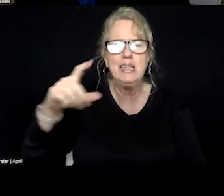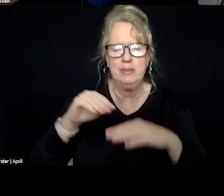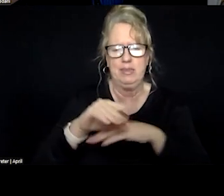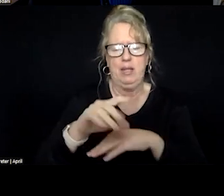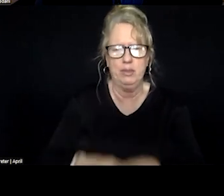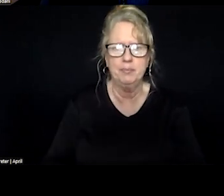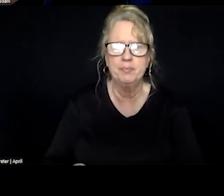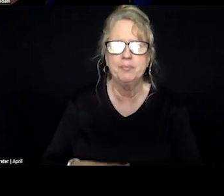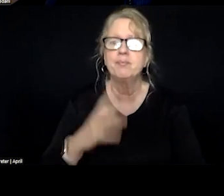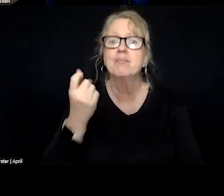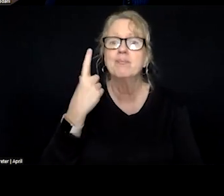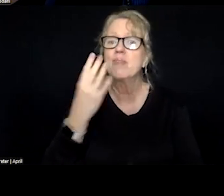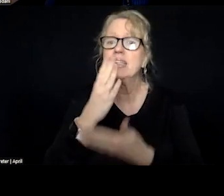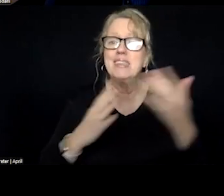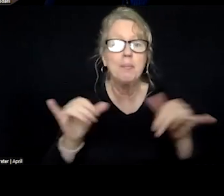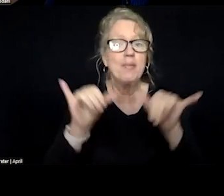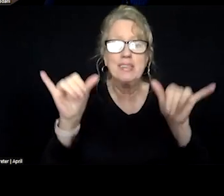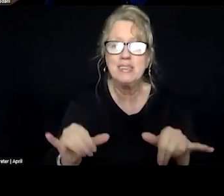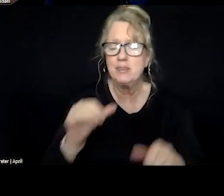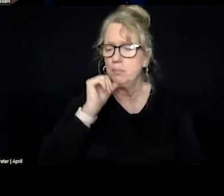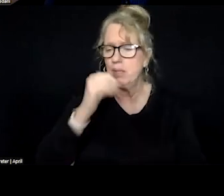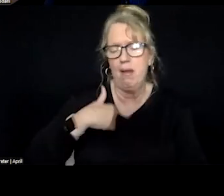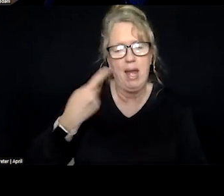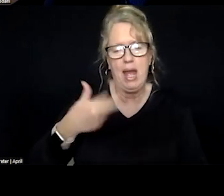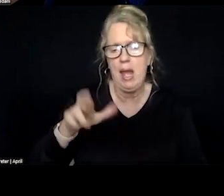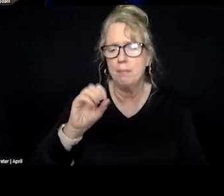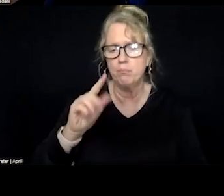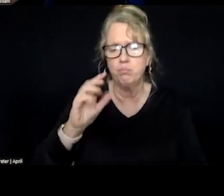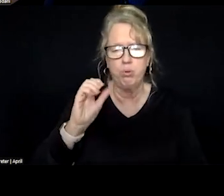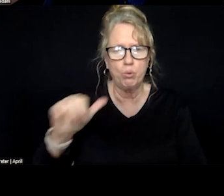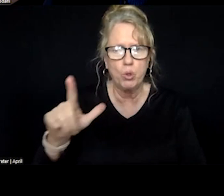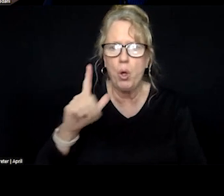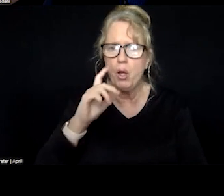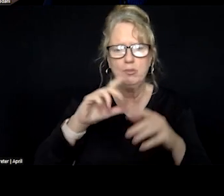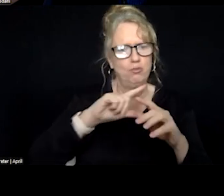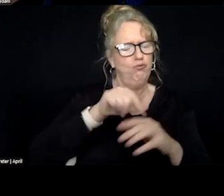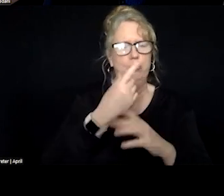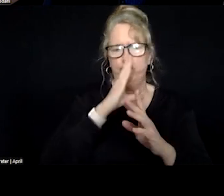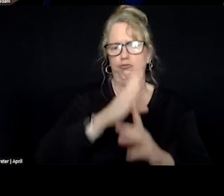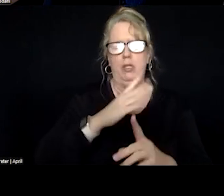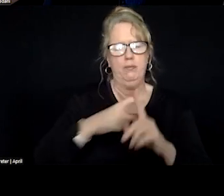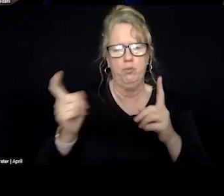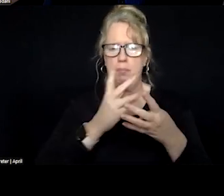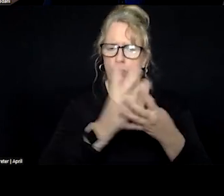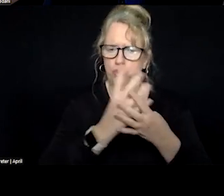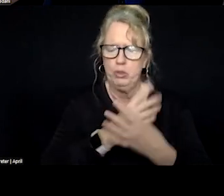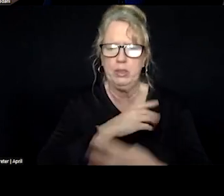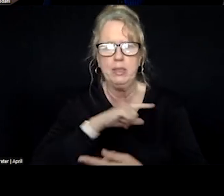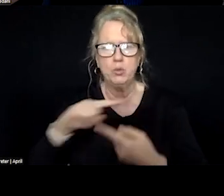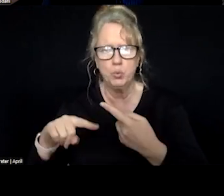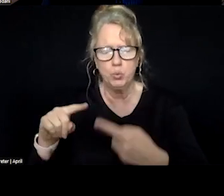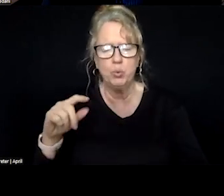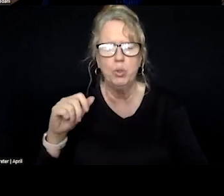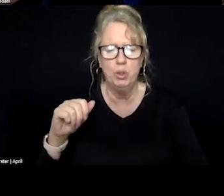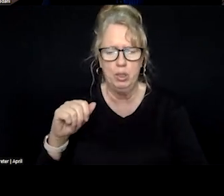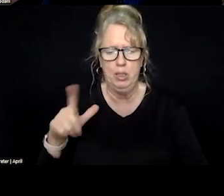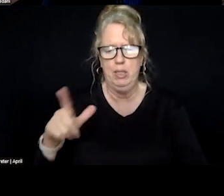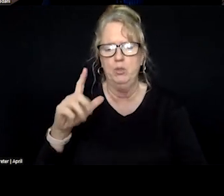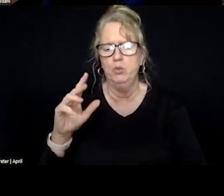SOME OF THE PROTOCOLS JUST WENT STRAIGHT TO THE MEANS AND SAFETY